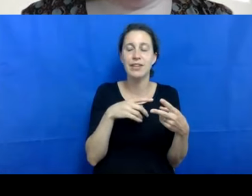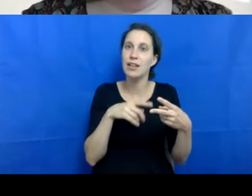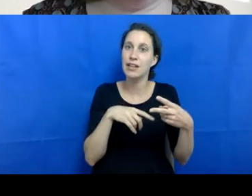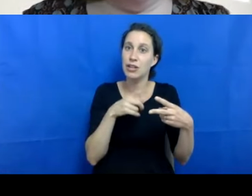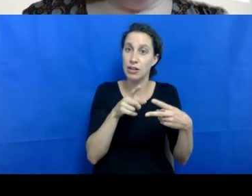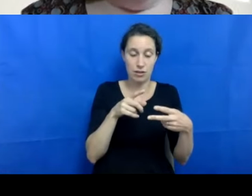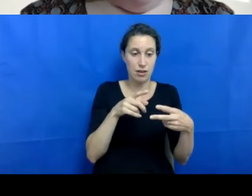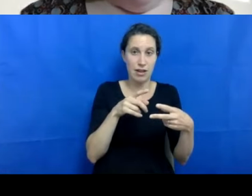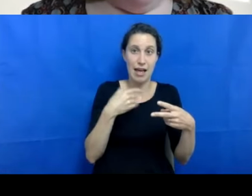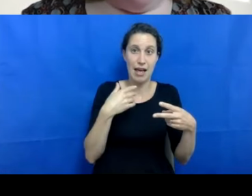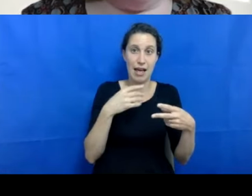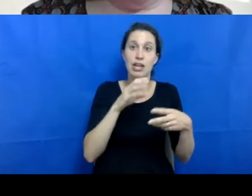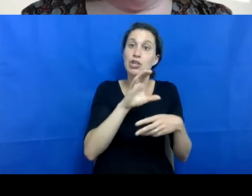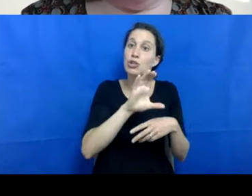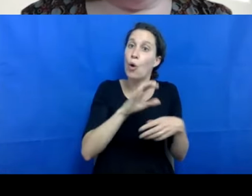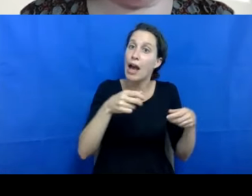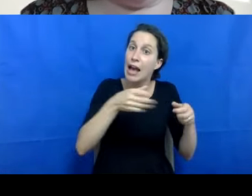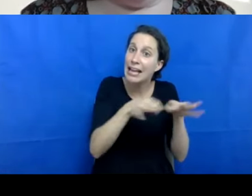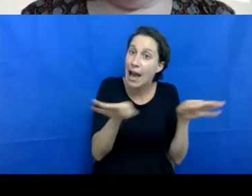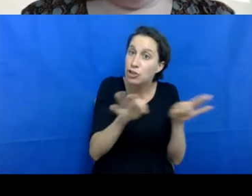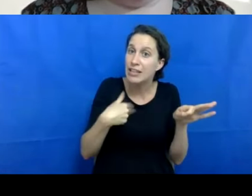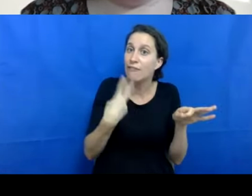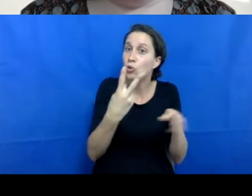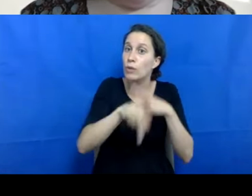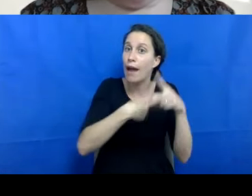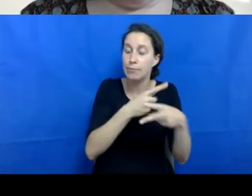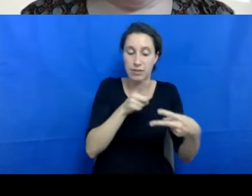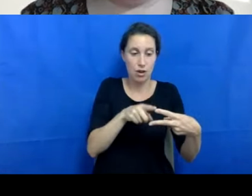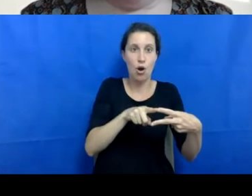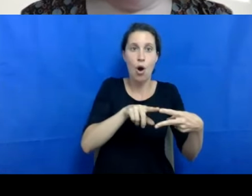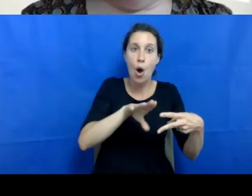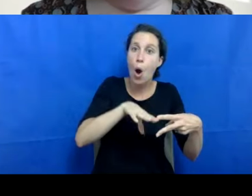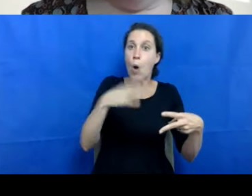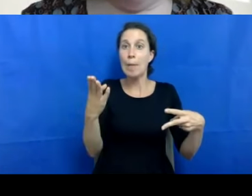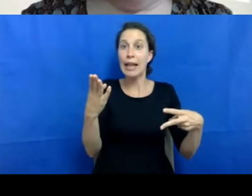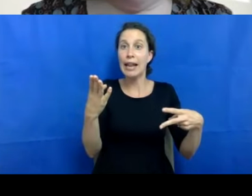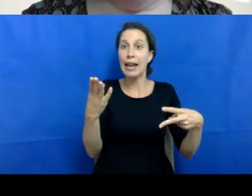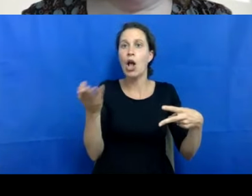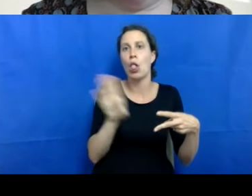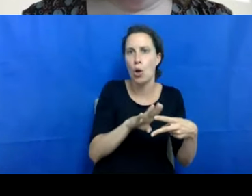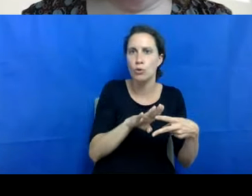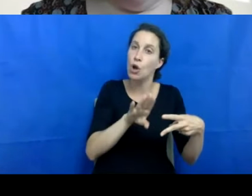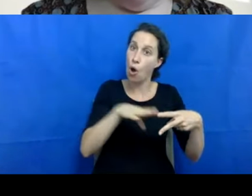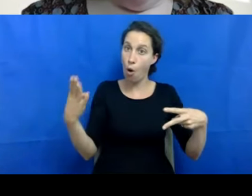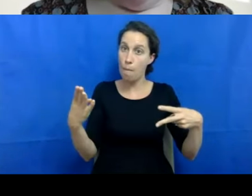Open captioning means that you can never turn the captions off. They are always present.